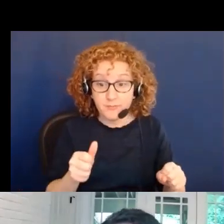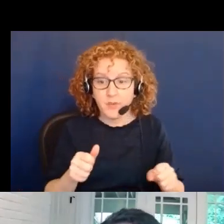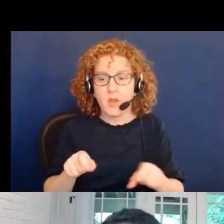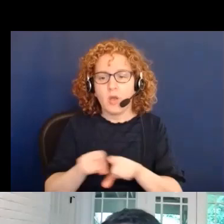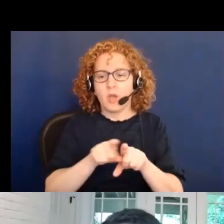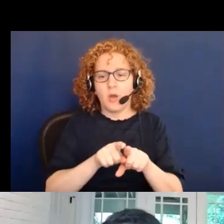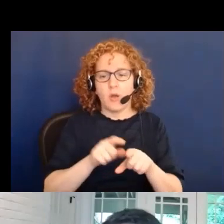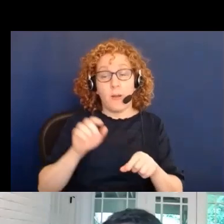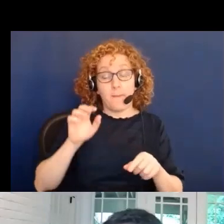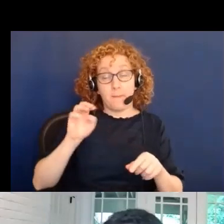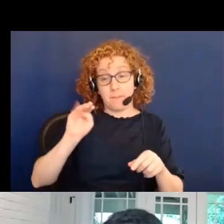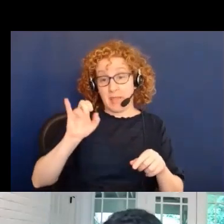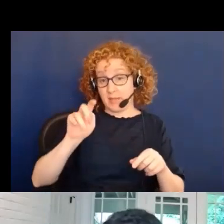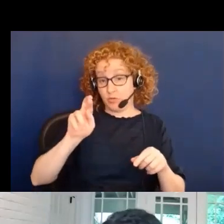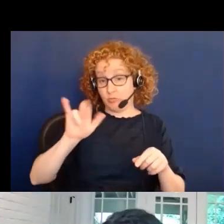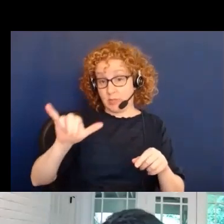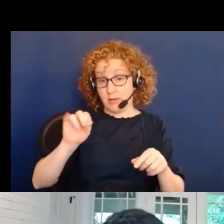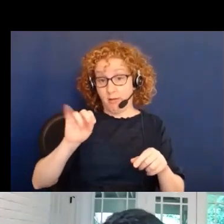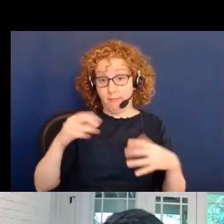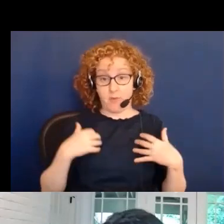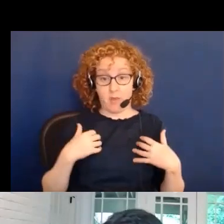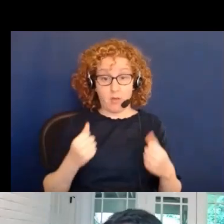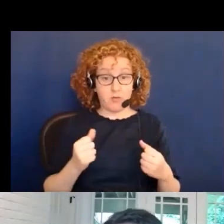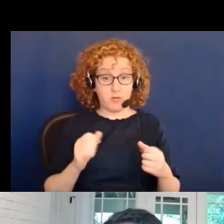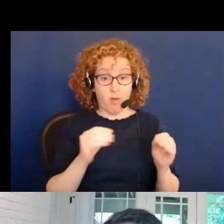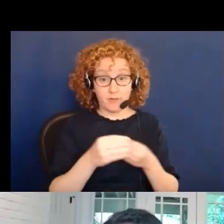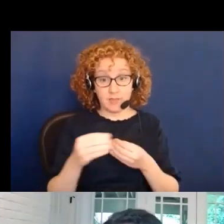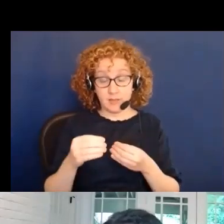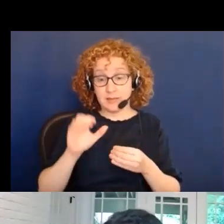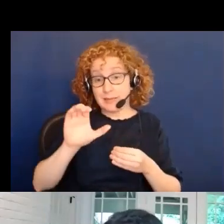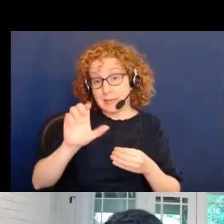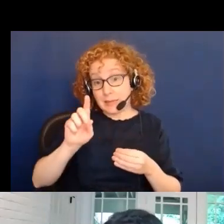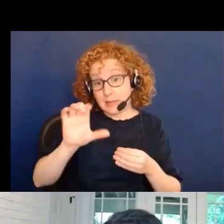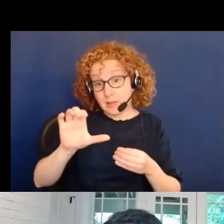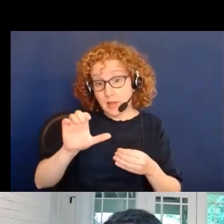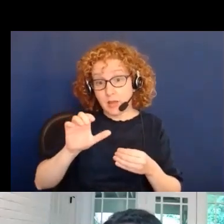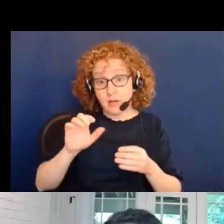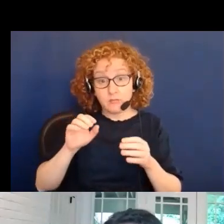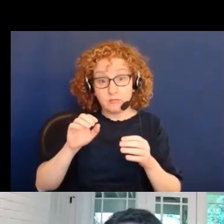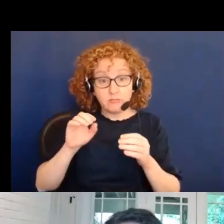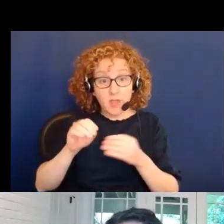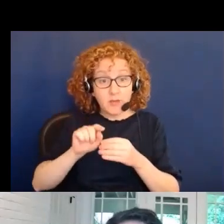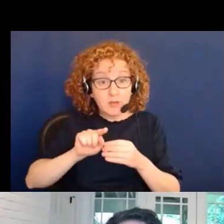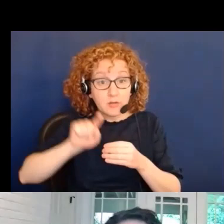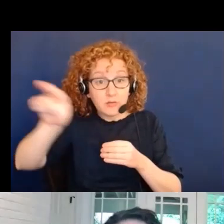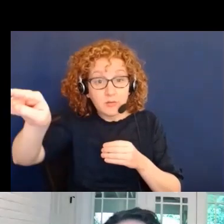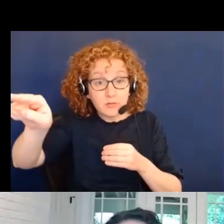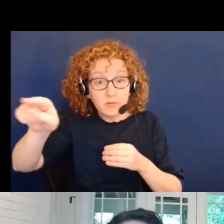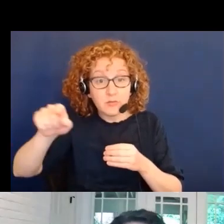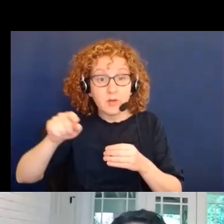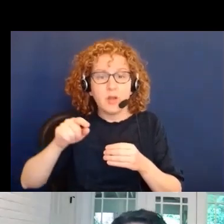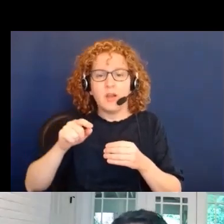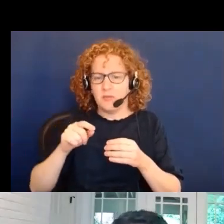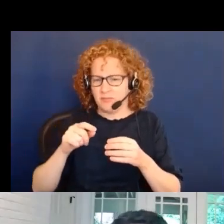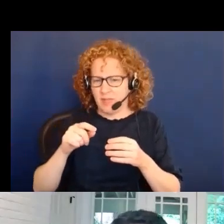own CDC offices around the globe for secondary criteria which are the number of tests that are